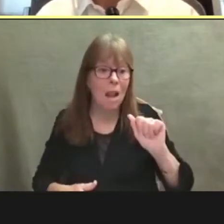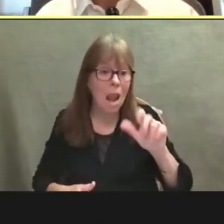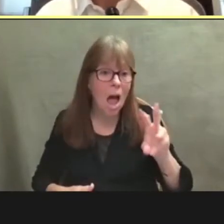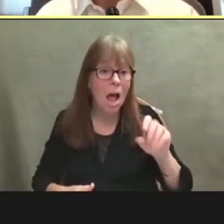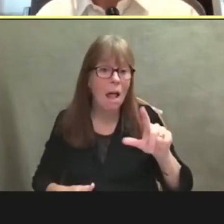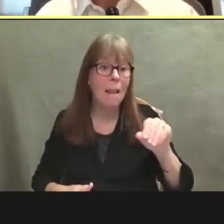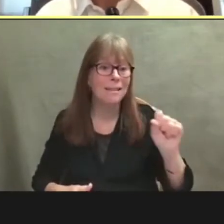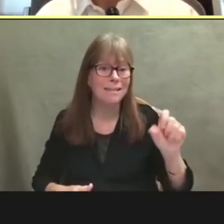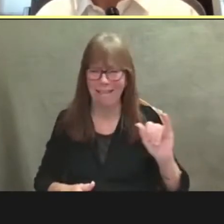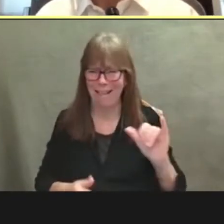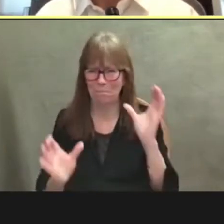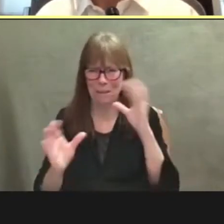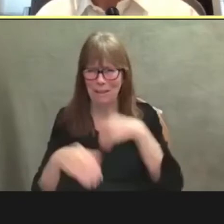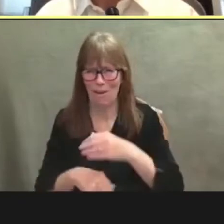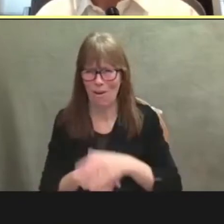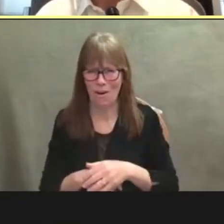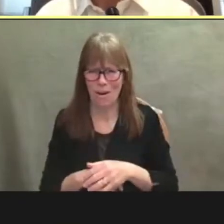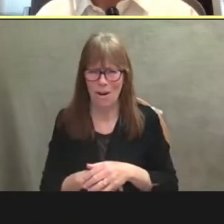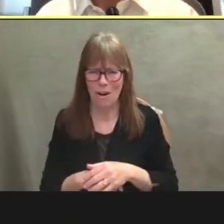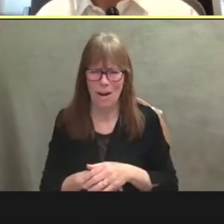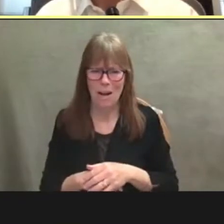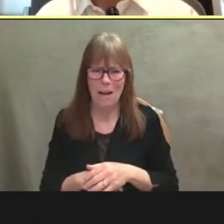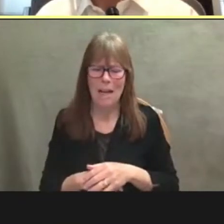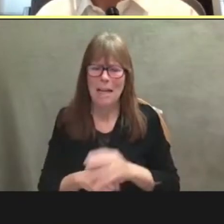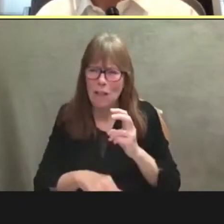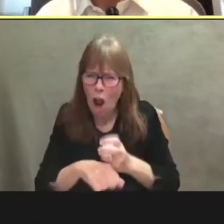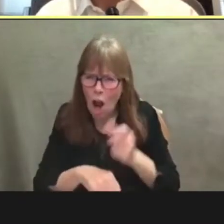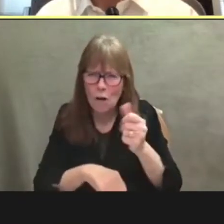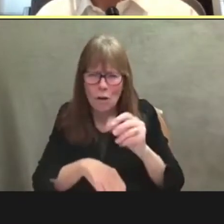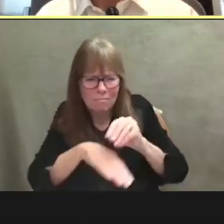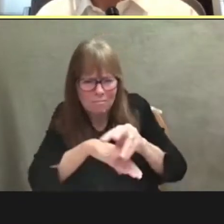In my experience, it is so much harder to counsel people about things that come naturally